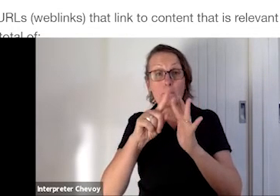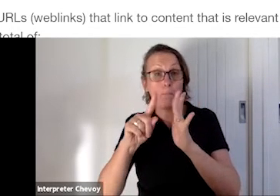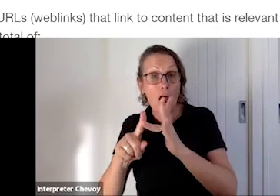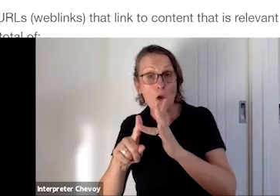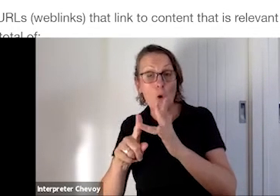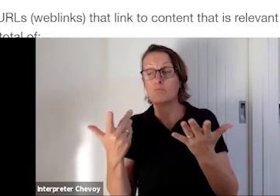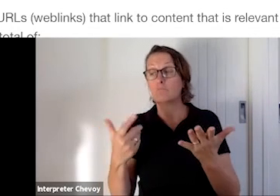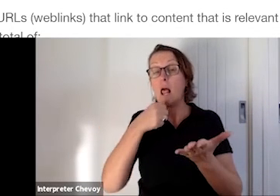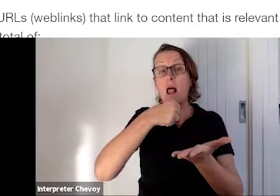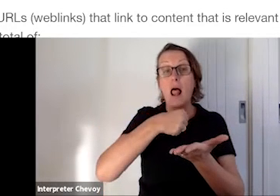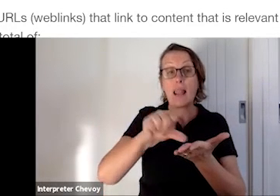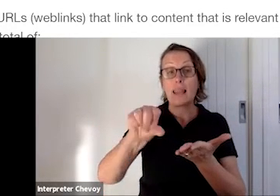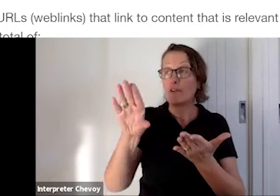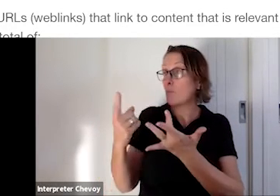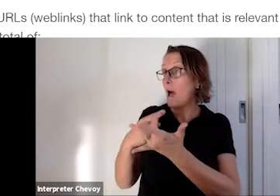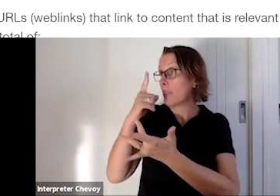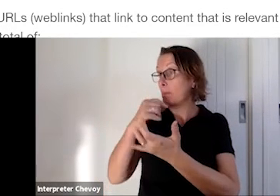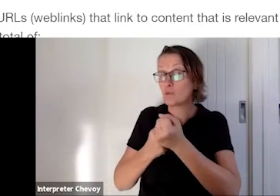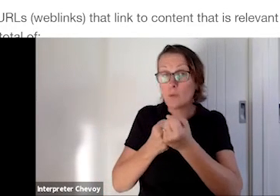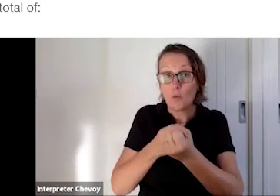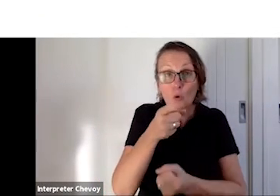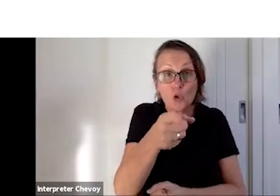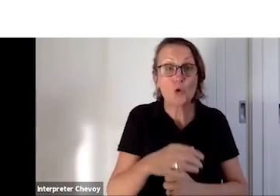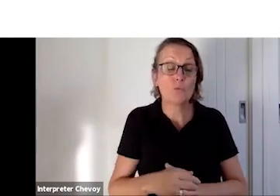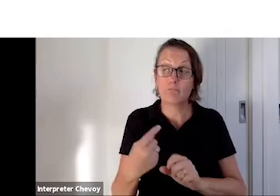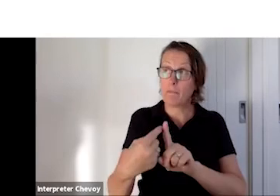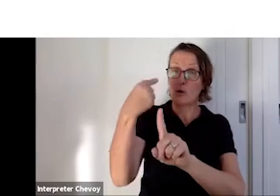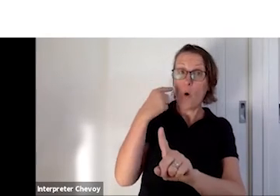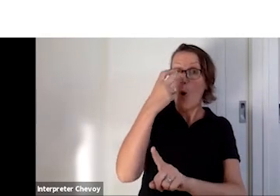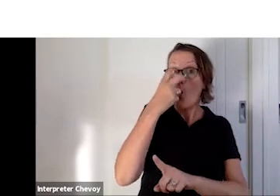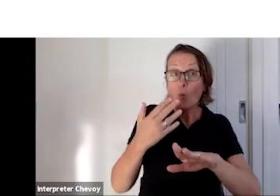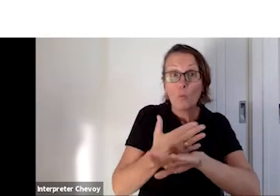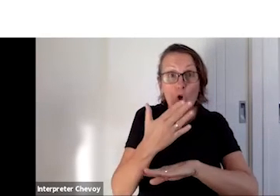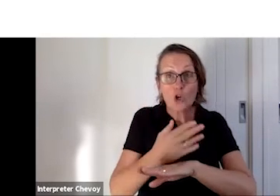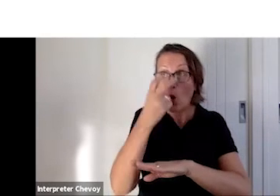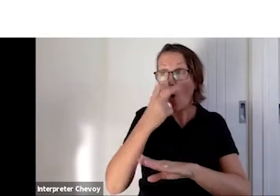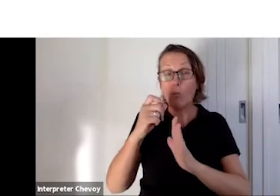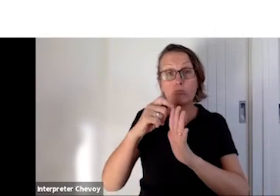previous work that you've done so that's artistic support material so that is links, photographs,